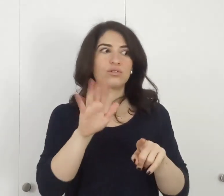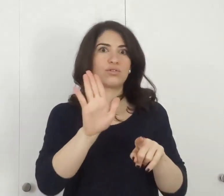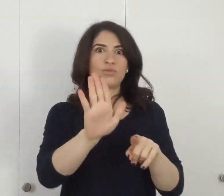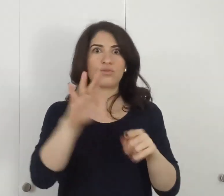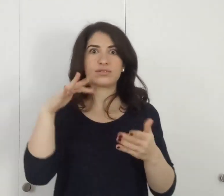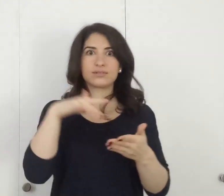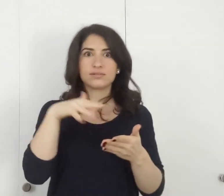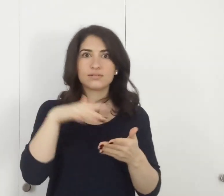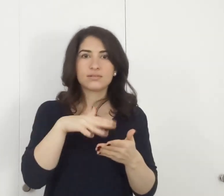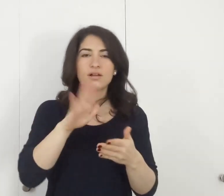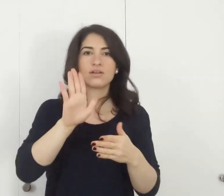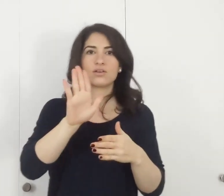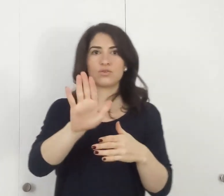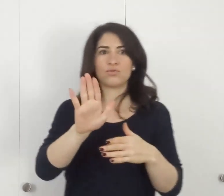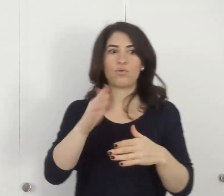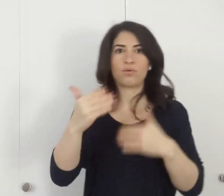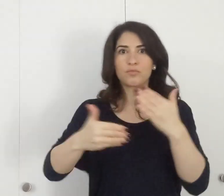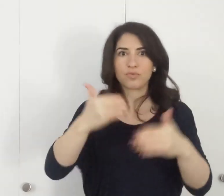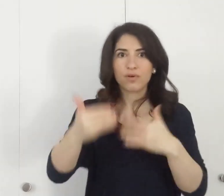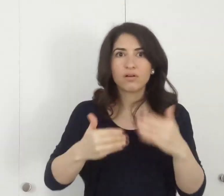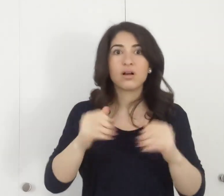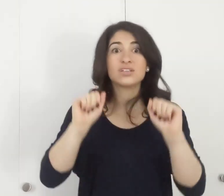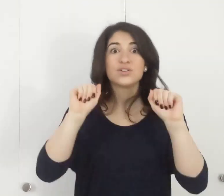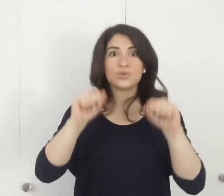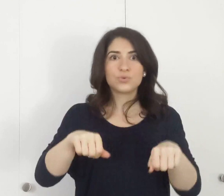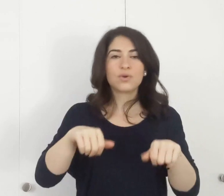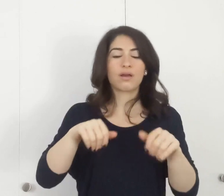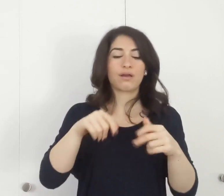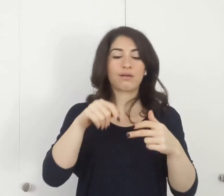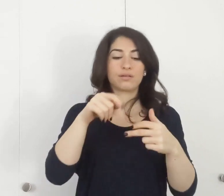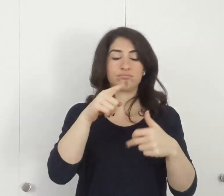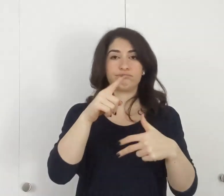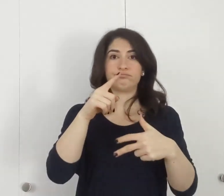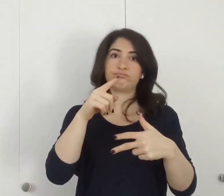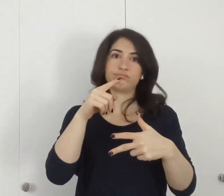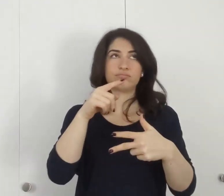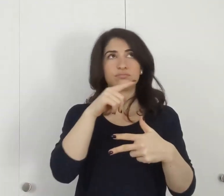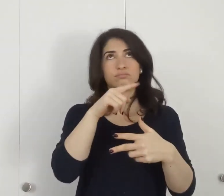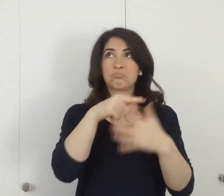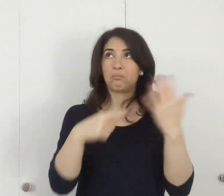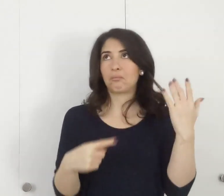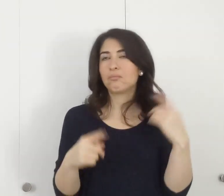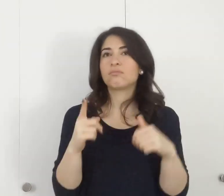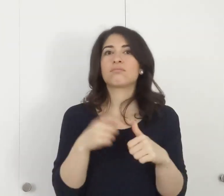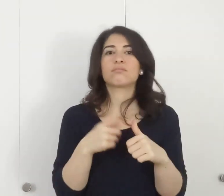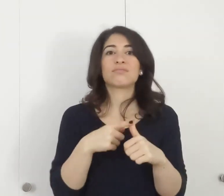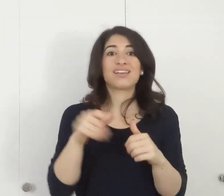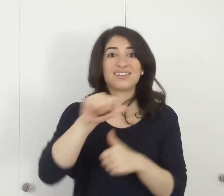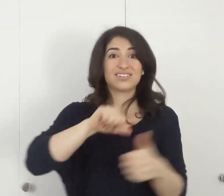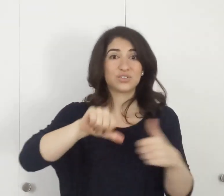During your study, and your process, you can do a bunch of things...